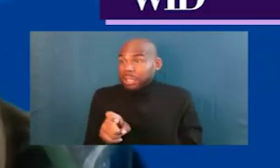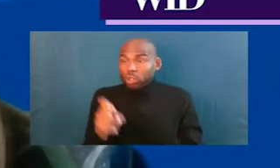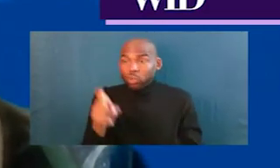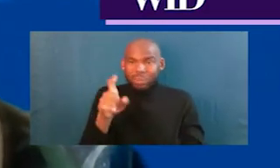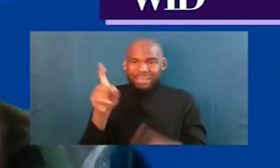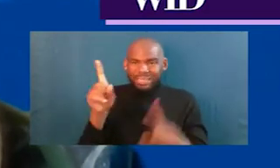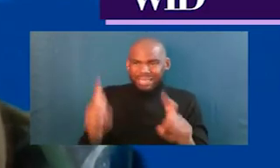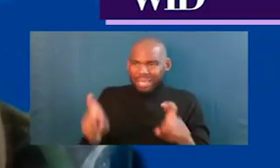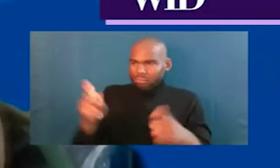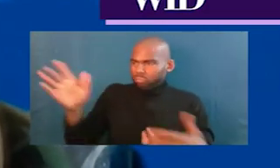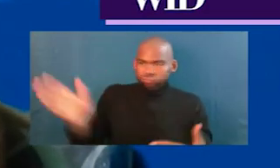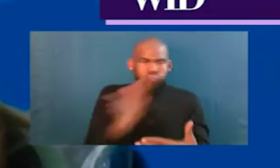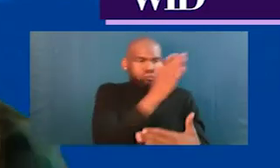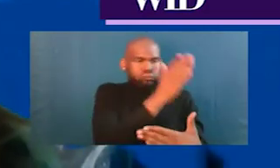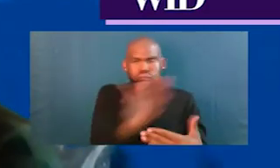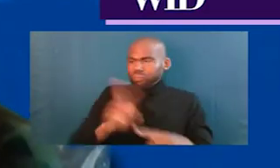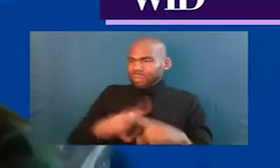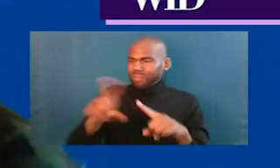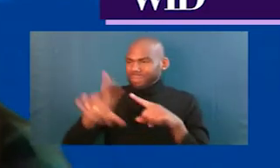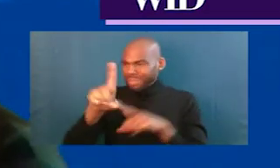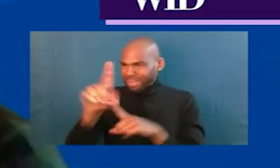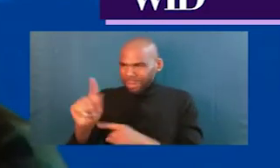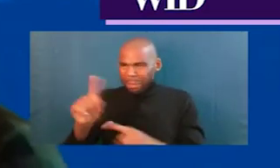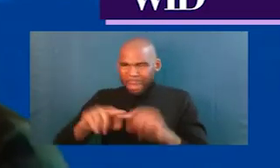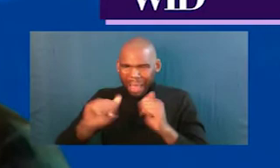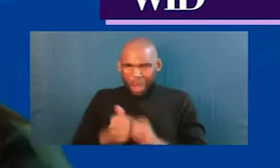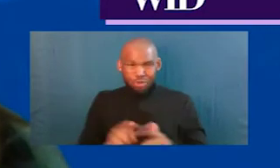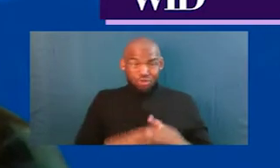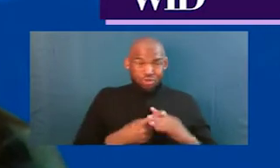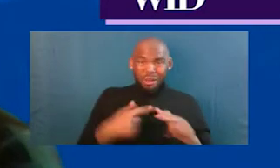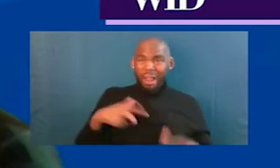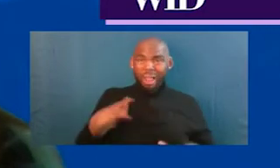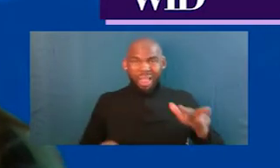with a range of different disabilities, but we didn't know how to go about that and WID